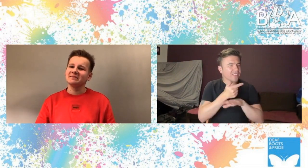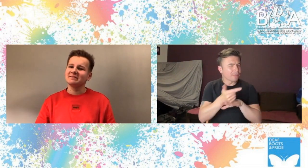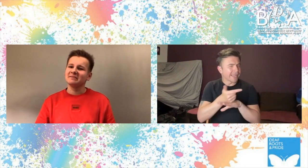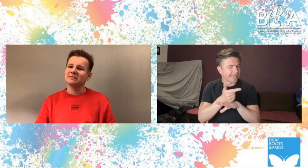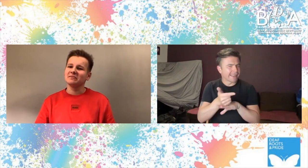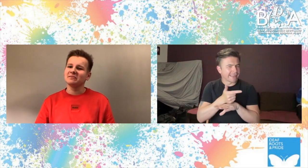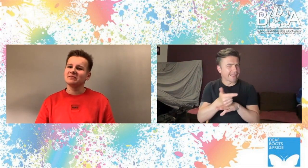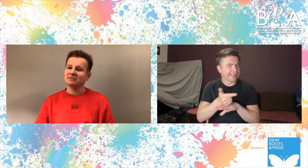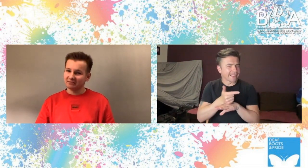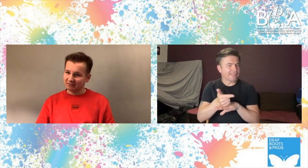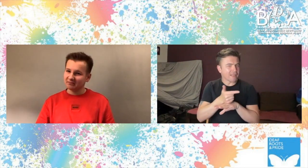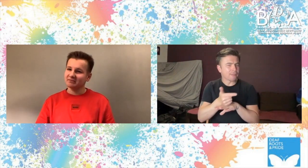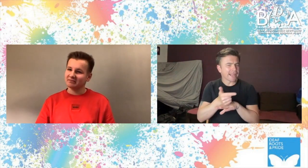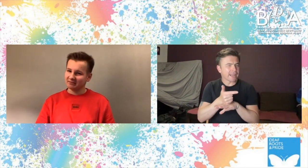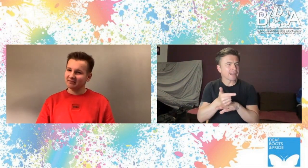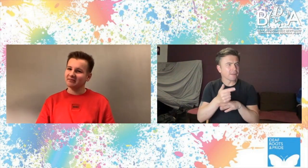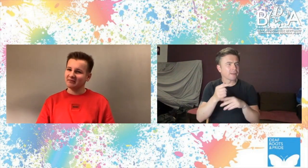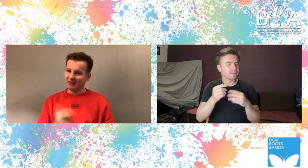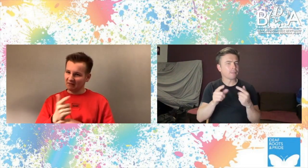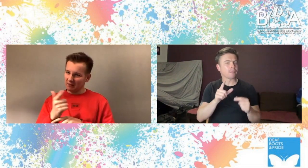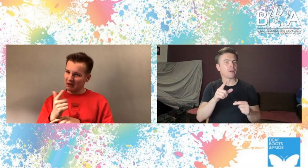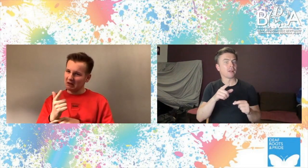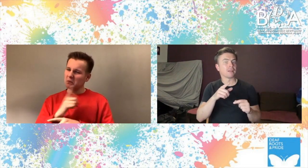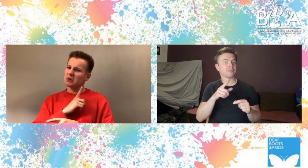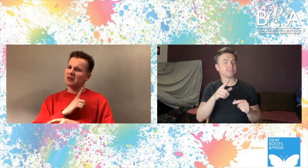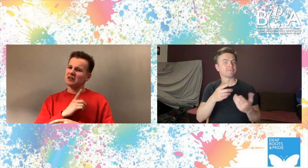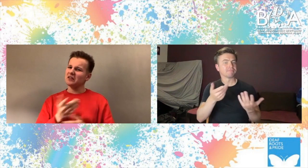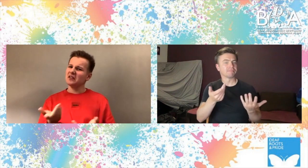Filmmaking I think. Why?